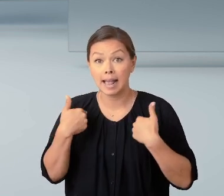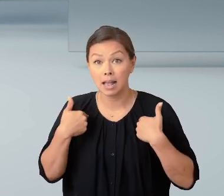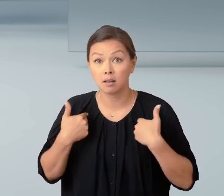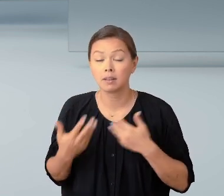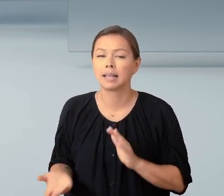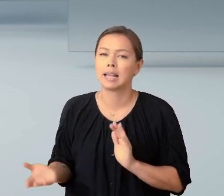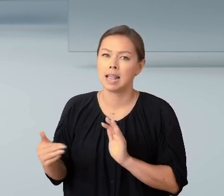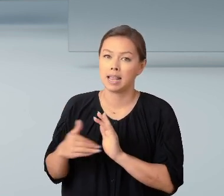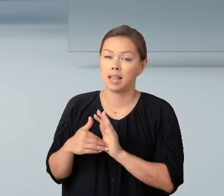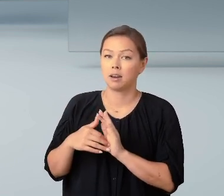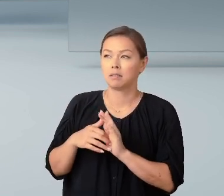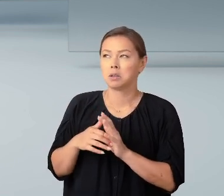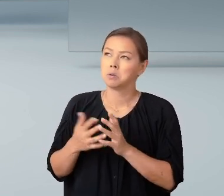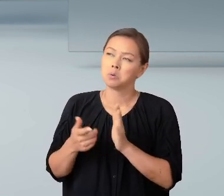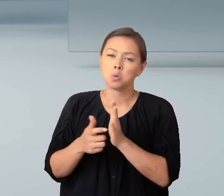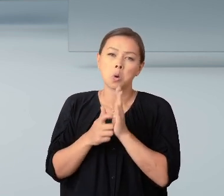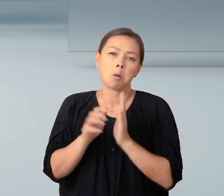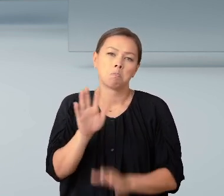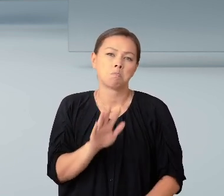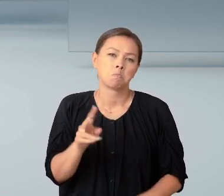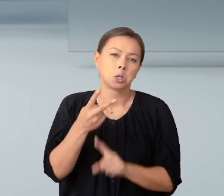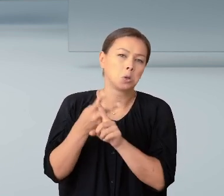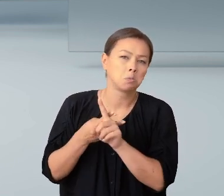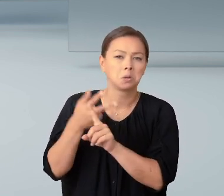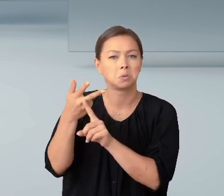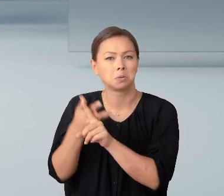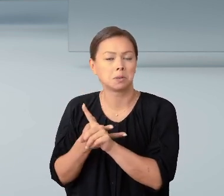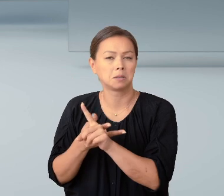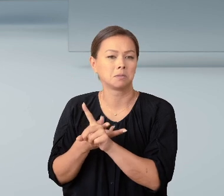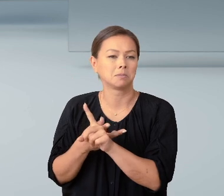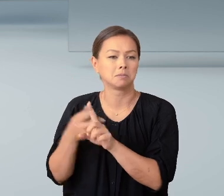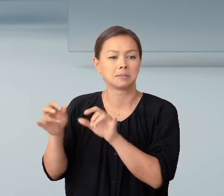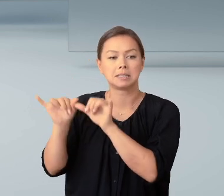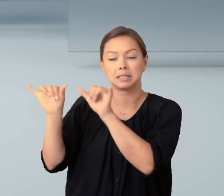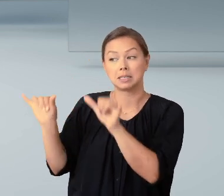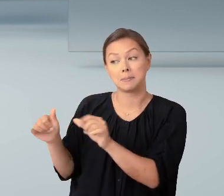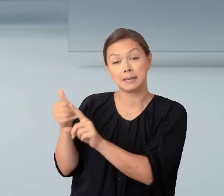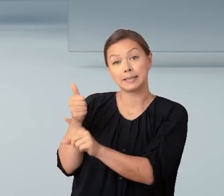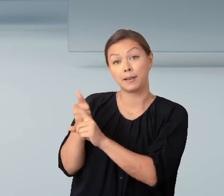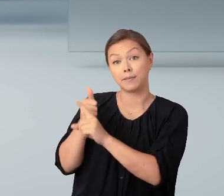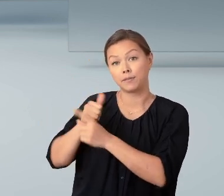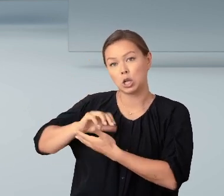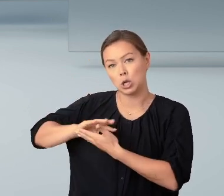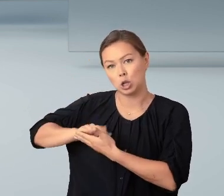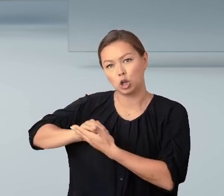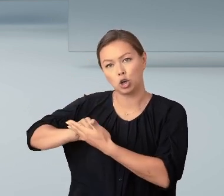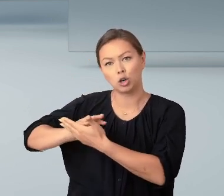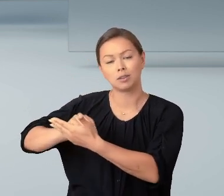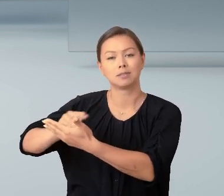for the system to learn based on previous historical transactions.